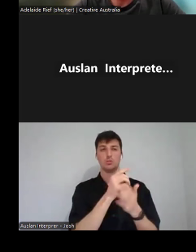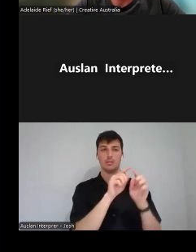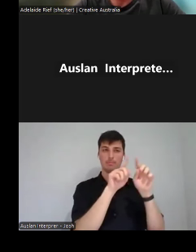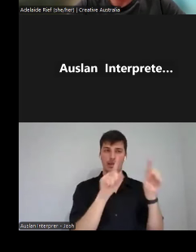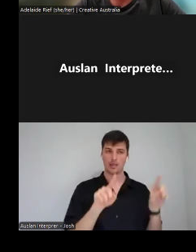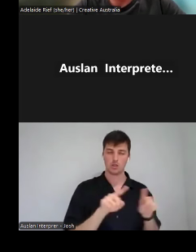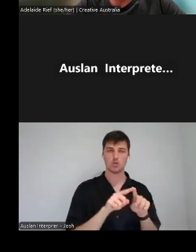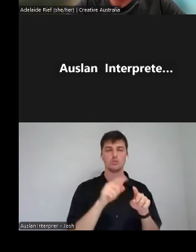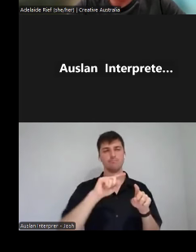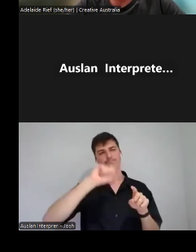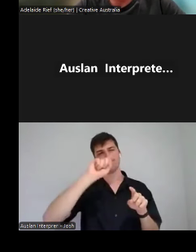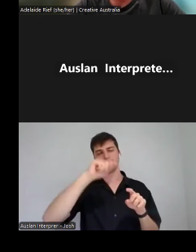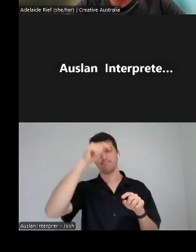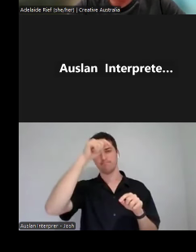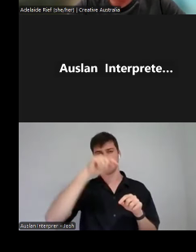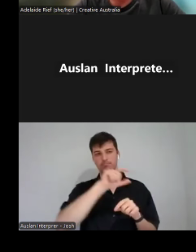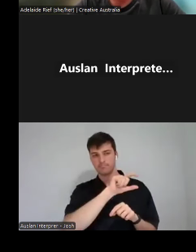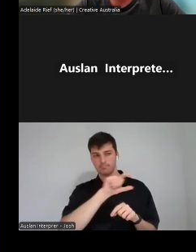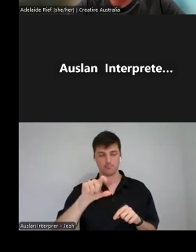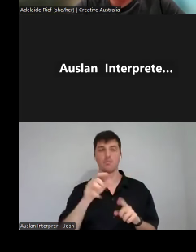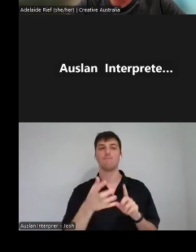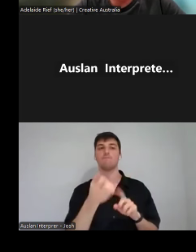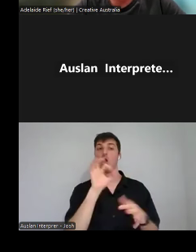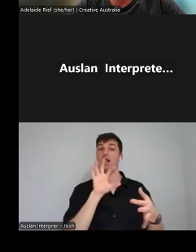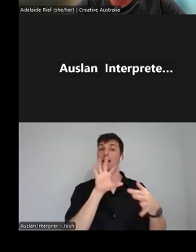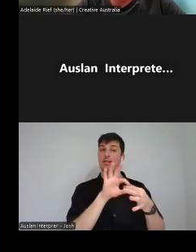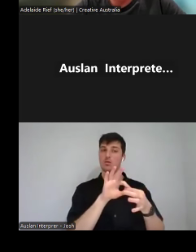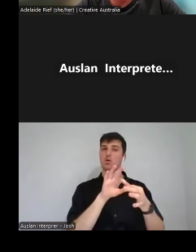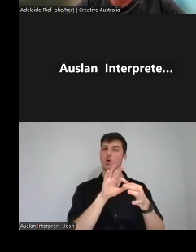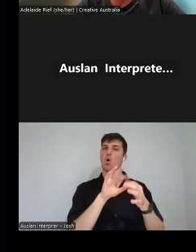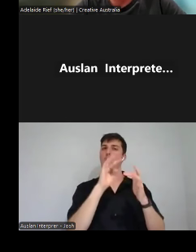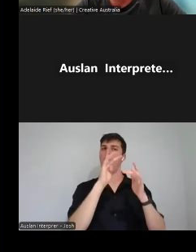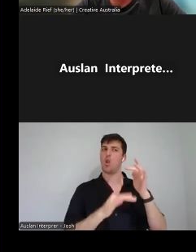the page a little bit and you will find a link to our online booking portal where you can book